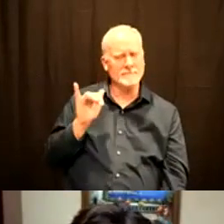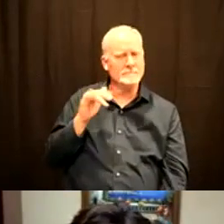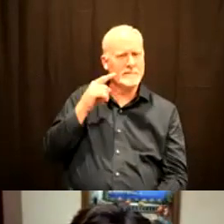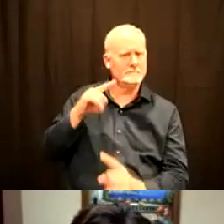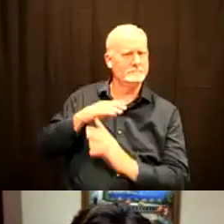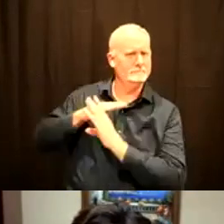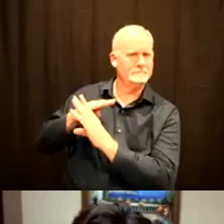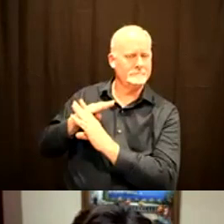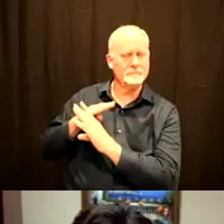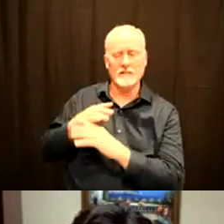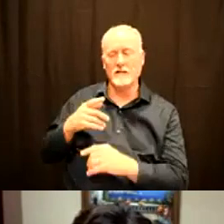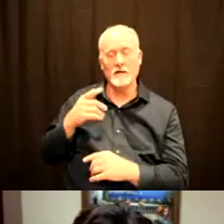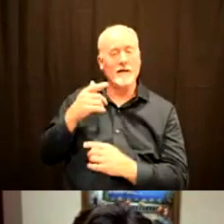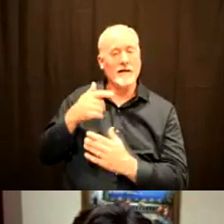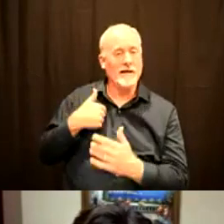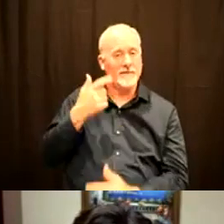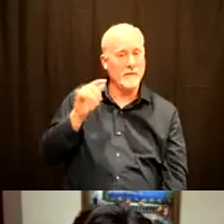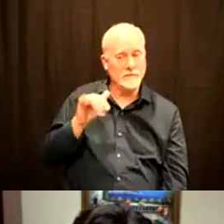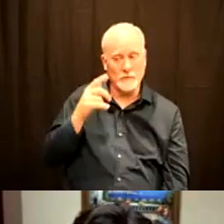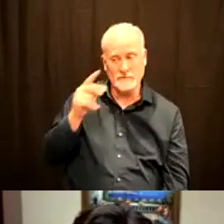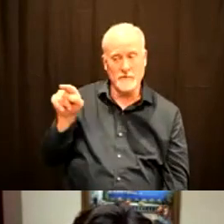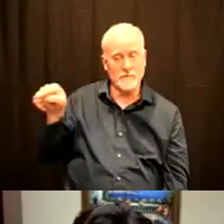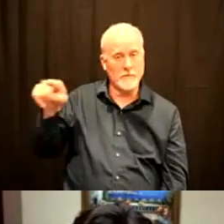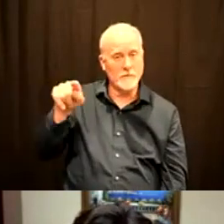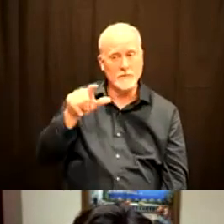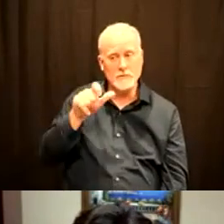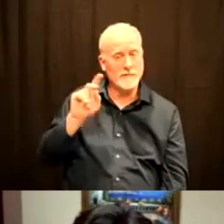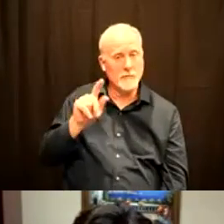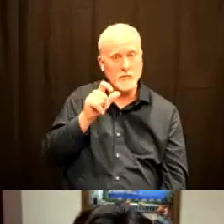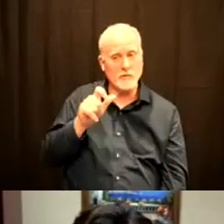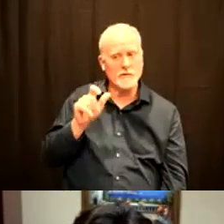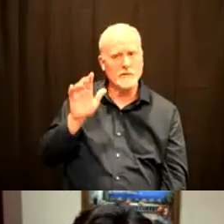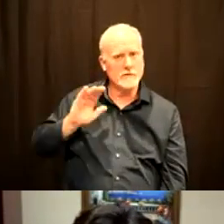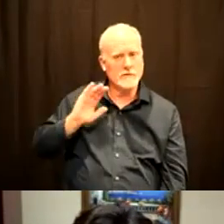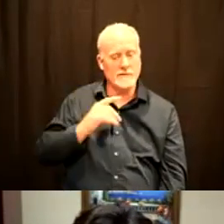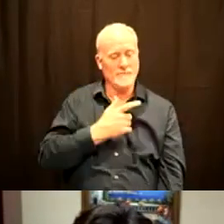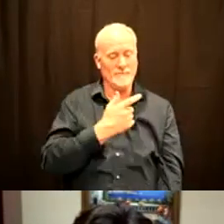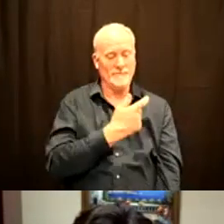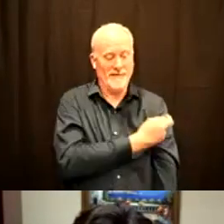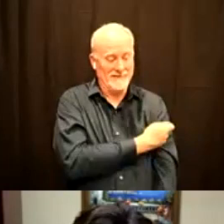i think we've also seen in those cases where people who got the vaccine and still got infected